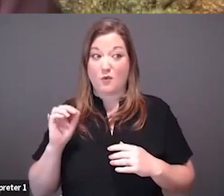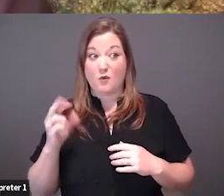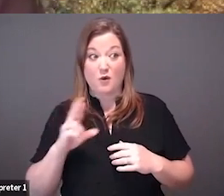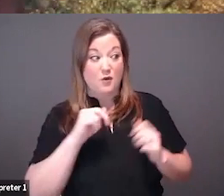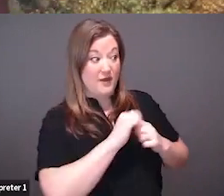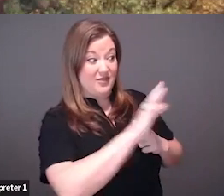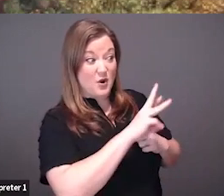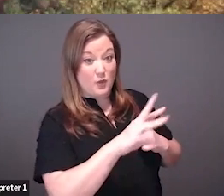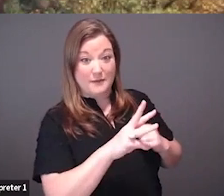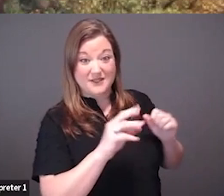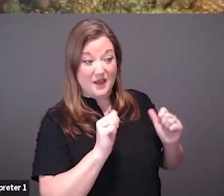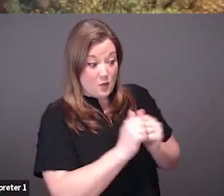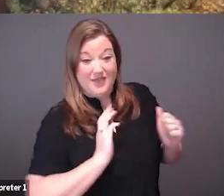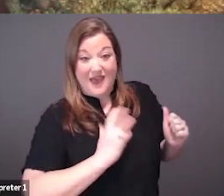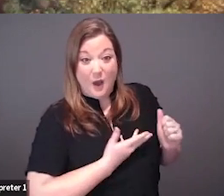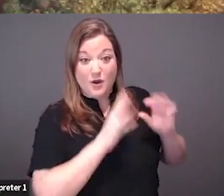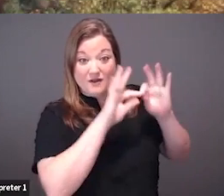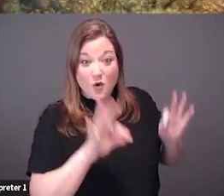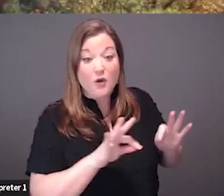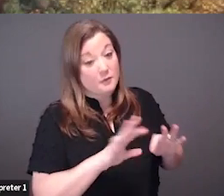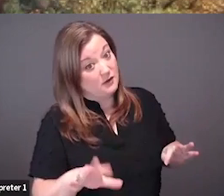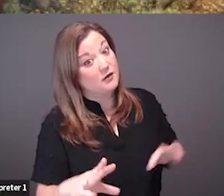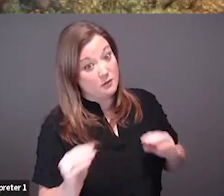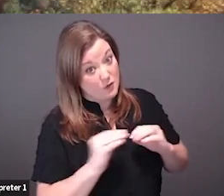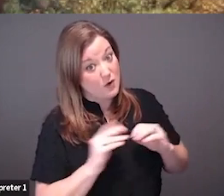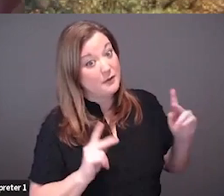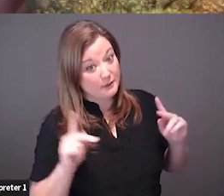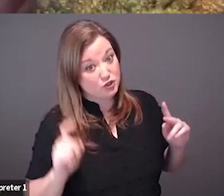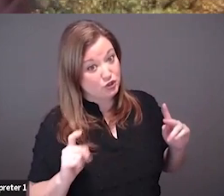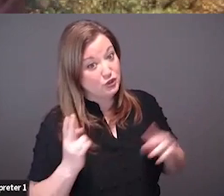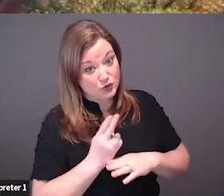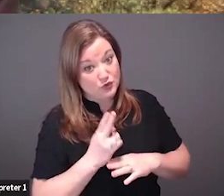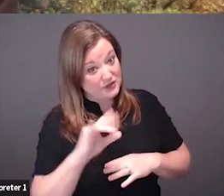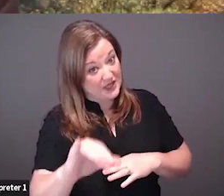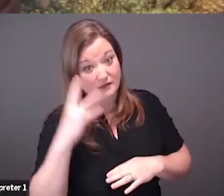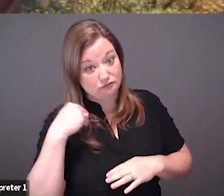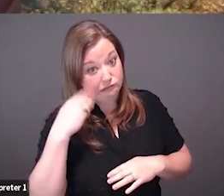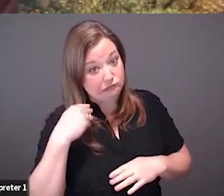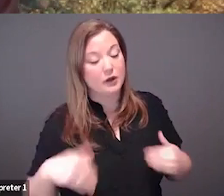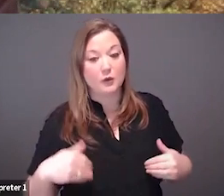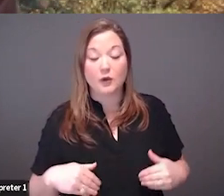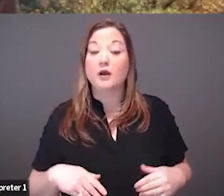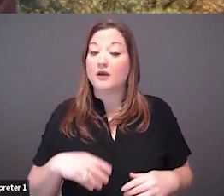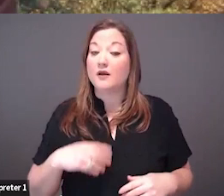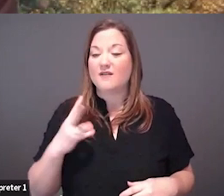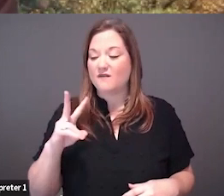More people should do that. Voiceover in Mac is what I used. Oh, man. We got some work to do.